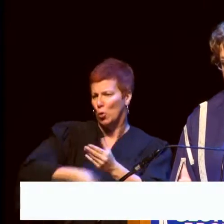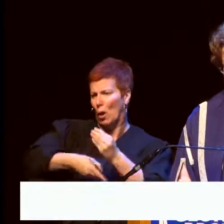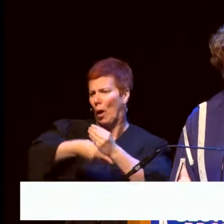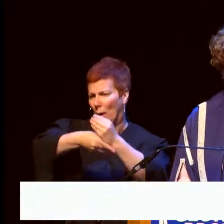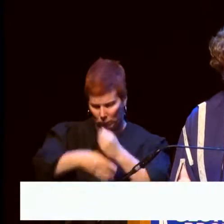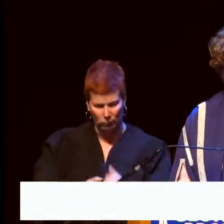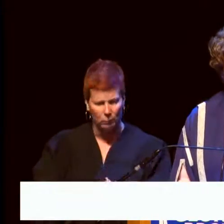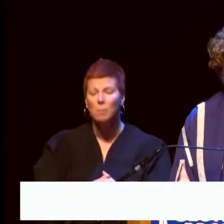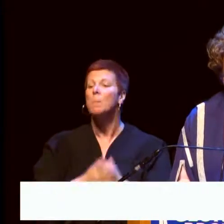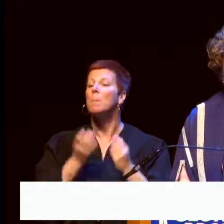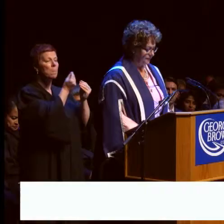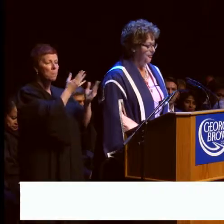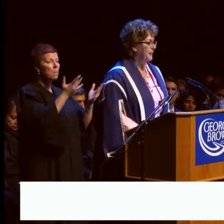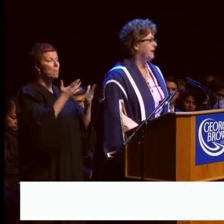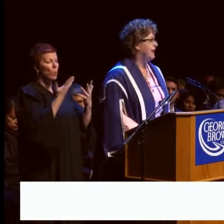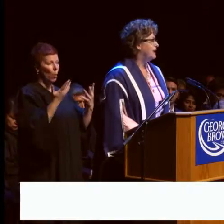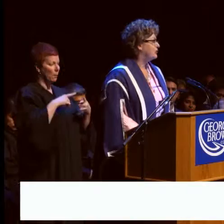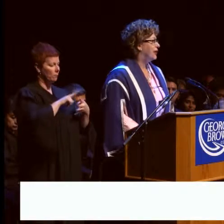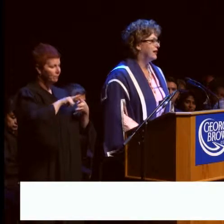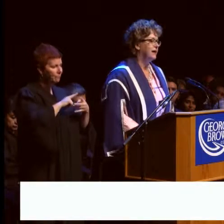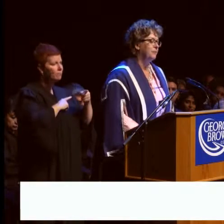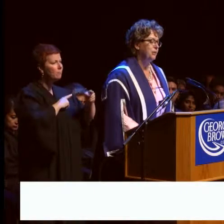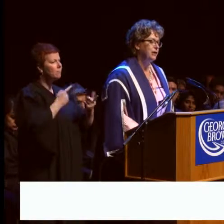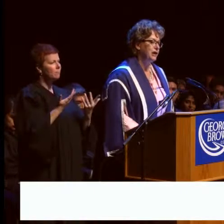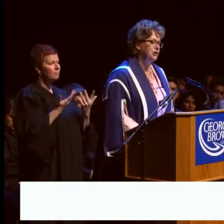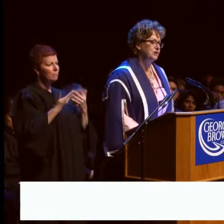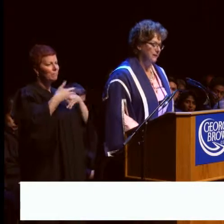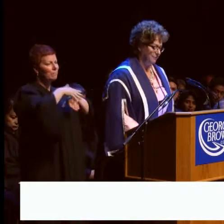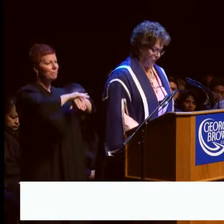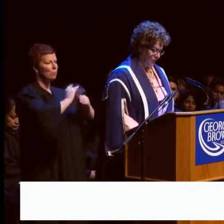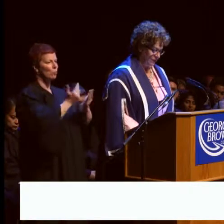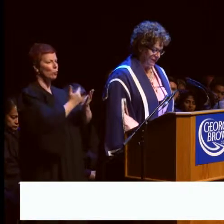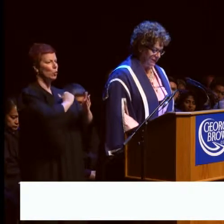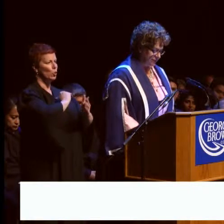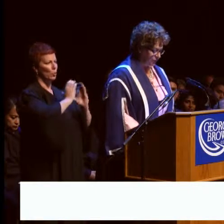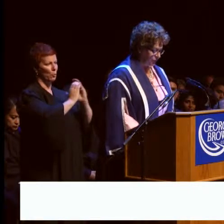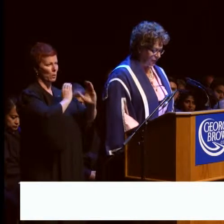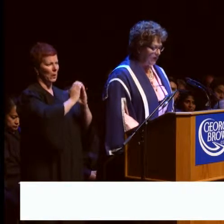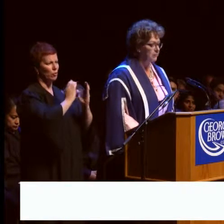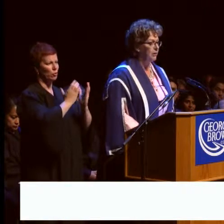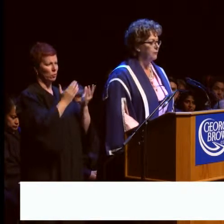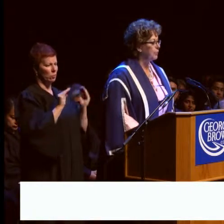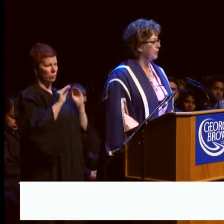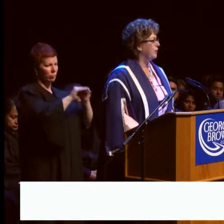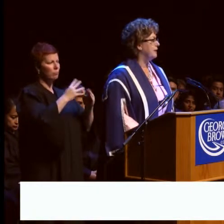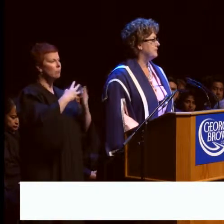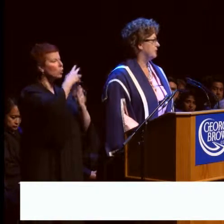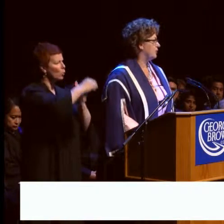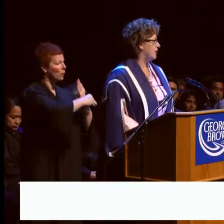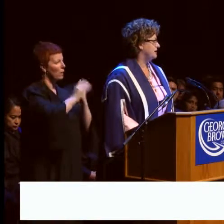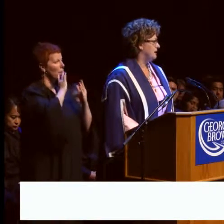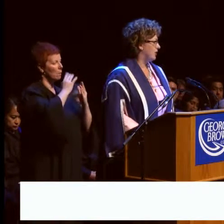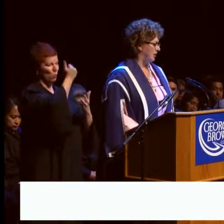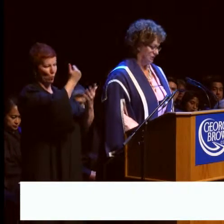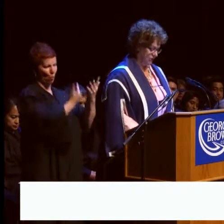INTEGRATING A COMMUNICATIONS COMPONENT INTO THE CURRICULUM OF PROGRAMS ACROSS THE COLLEGE.